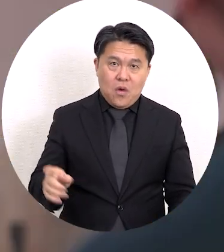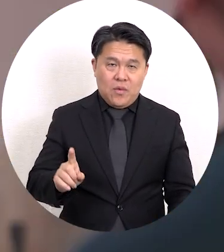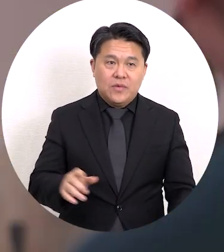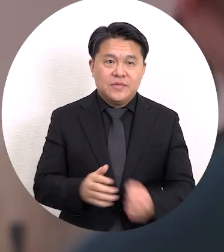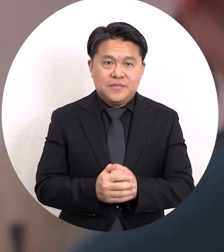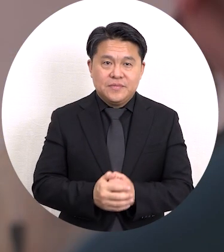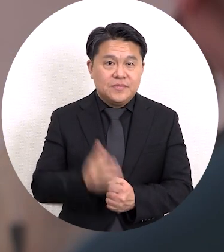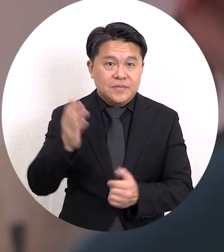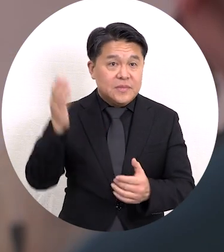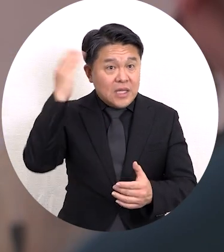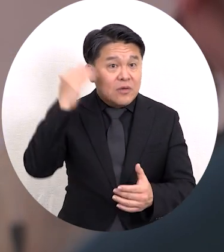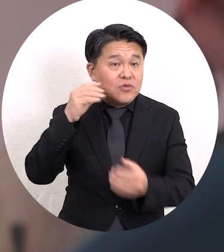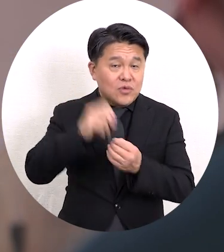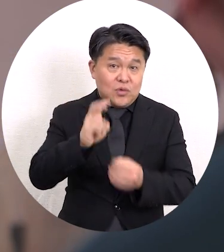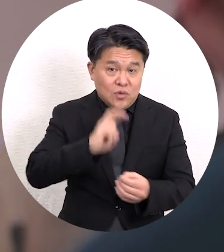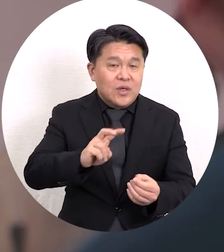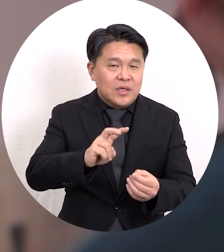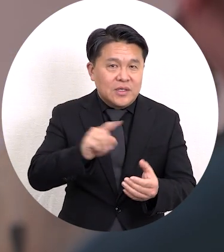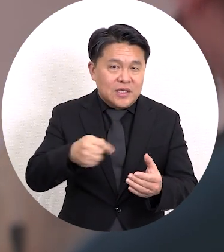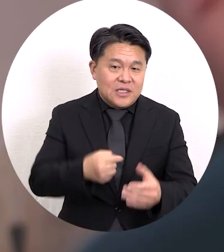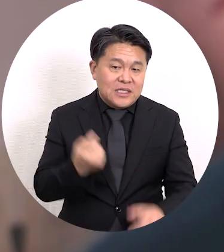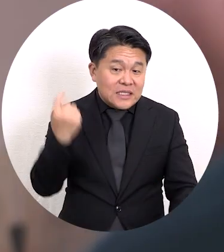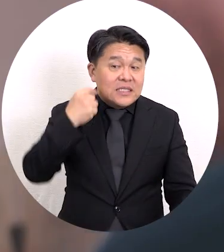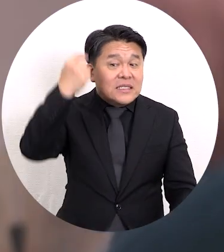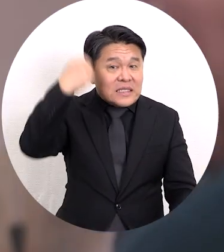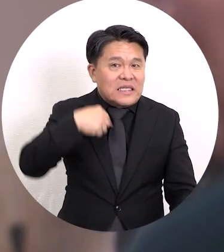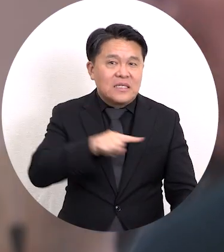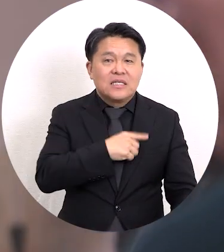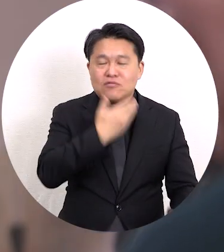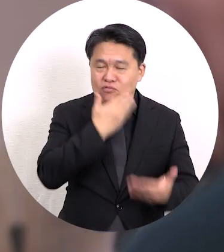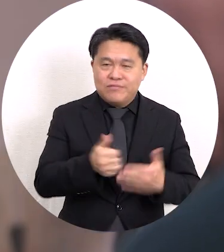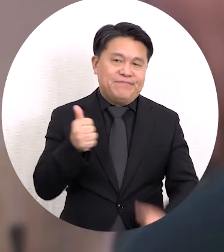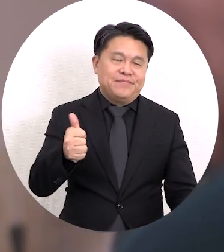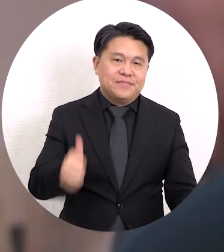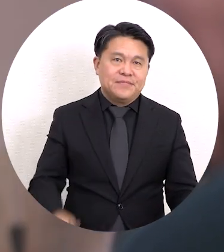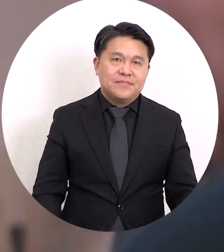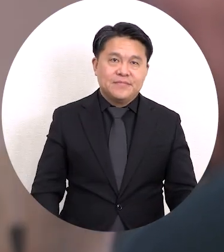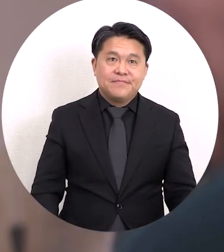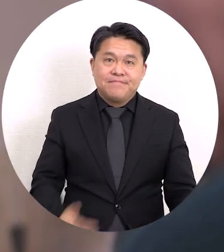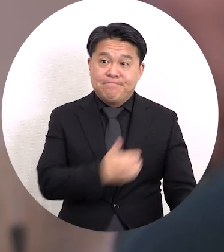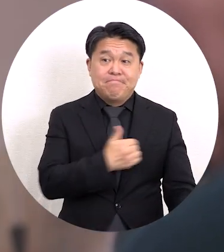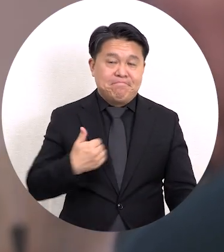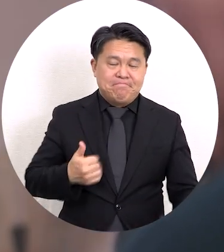In Korean traditional music, above all else, it’s the timbre and I can confidently say that.